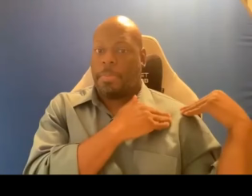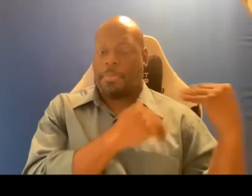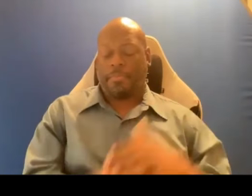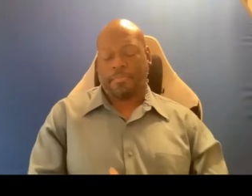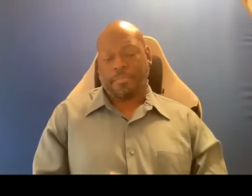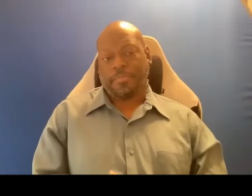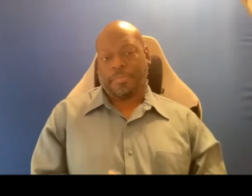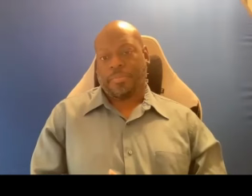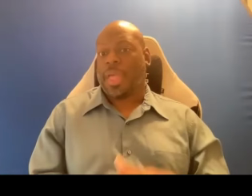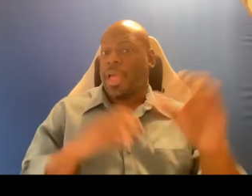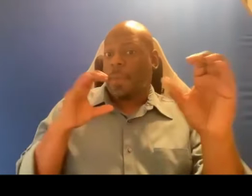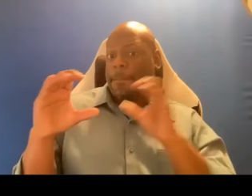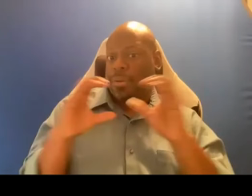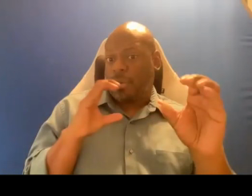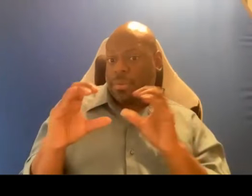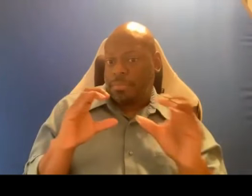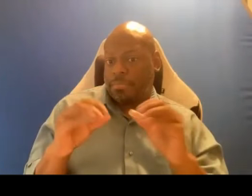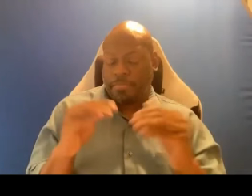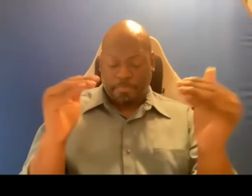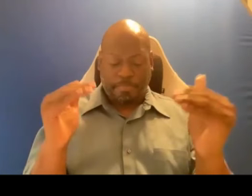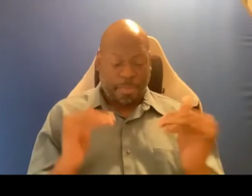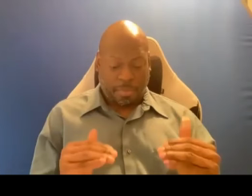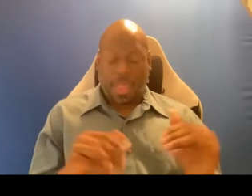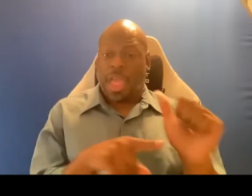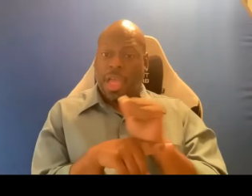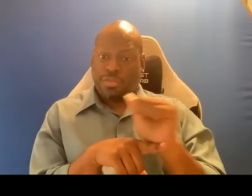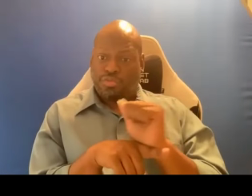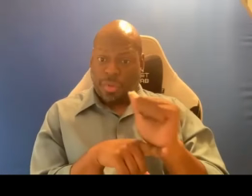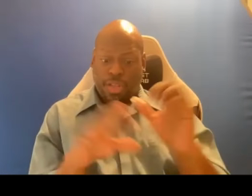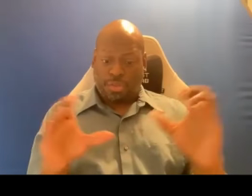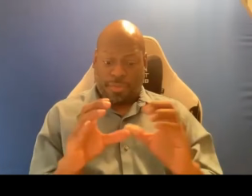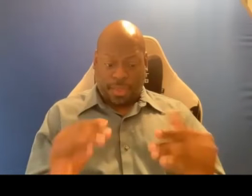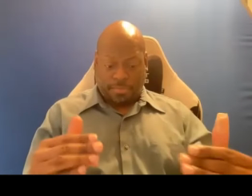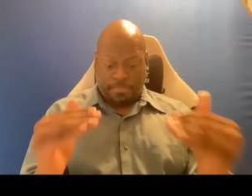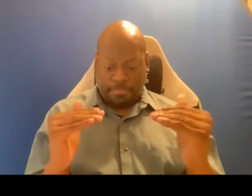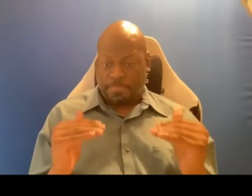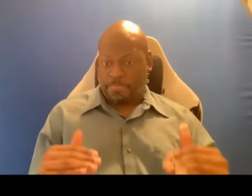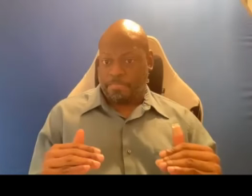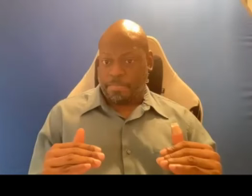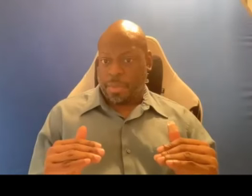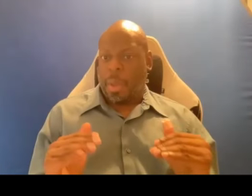communication, training and certification, morals and ethics,